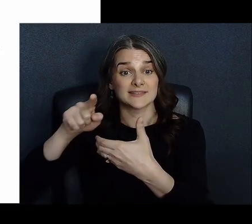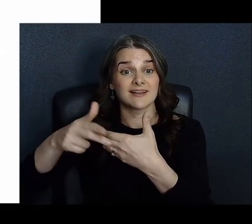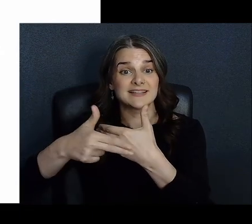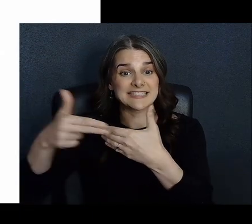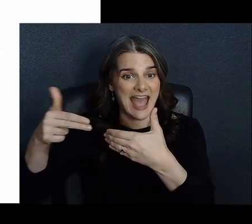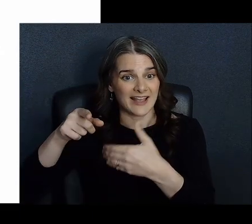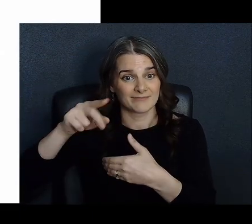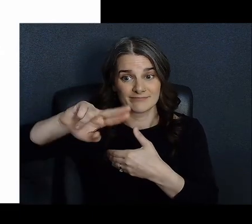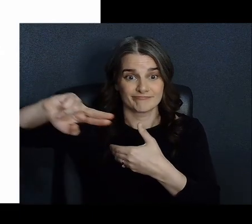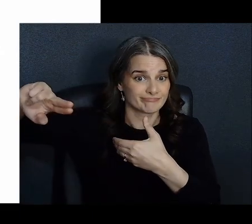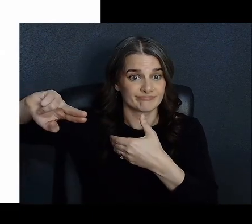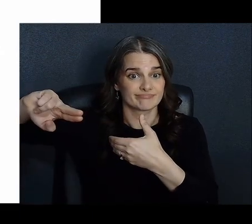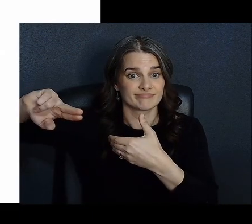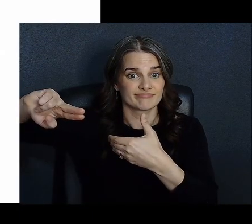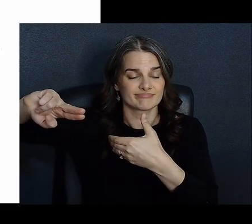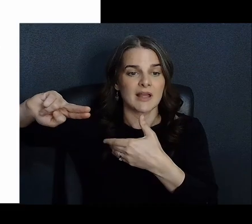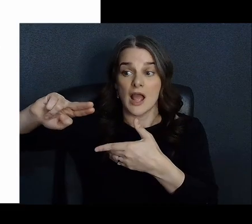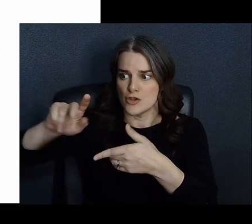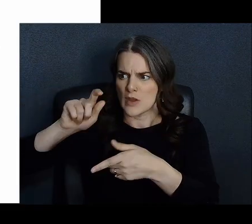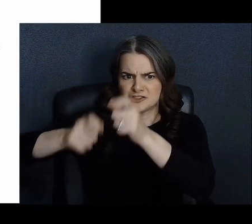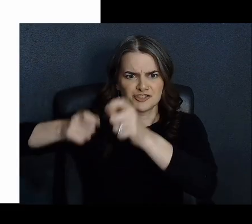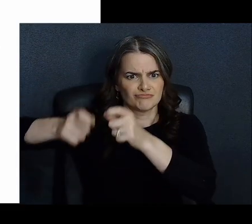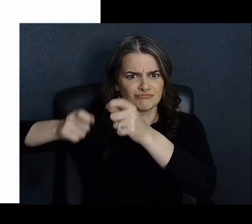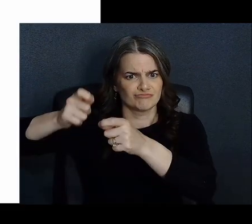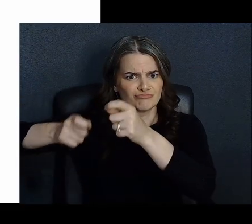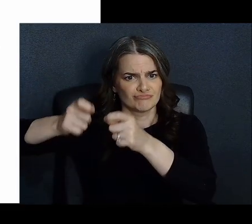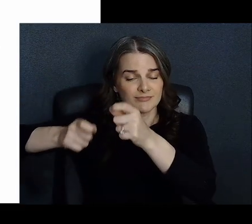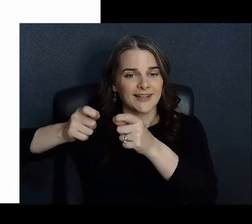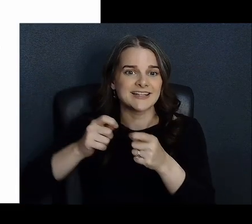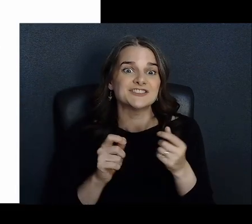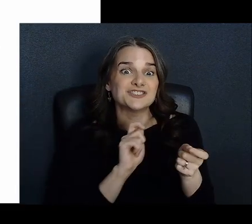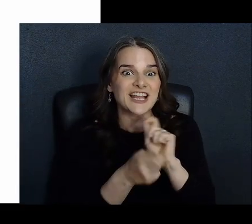can change it very easily through the website application.